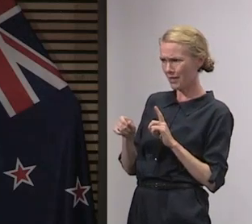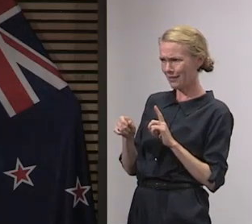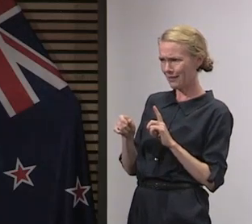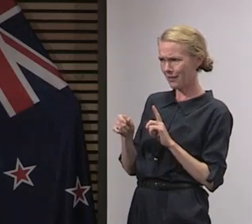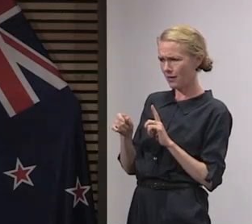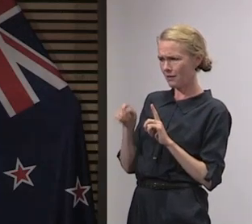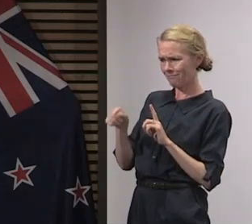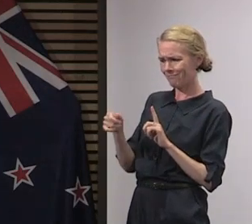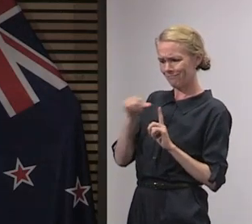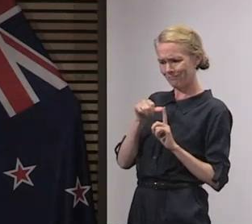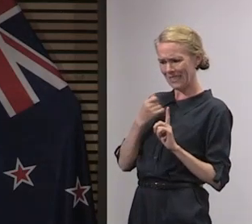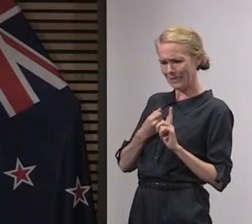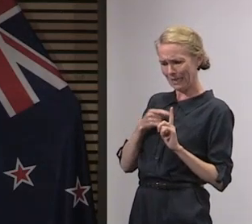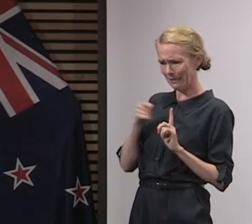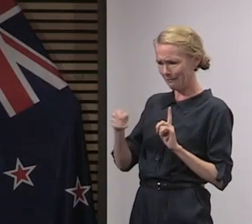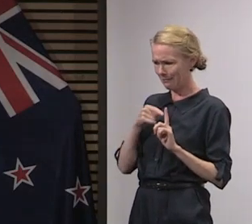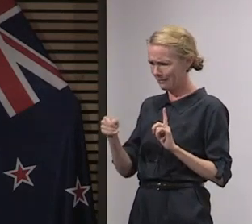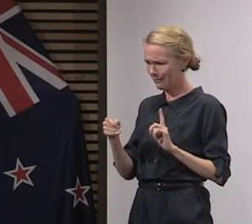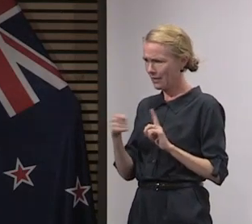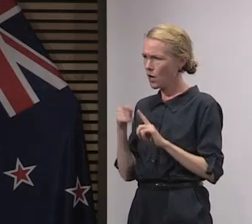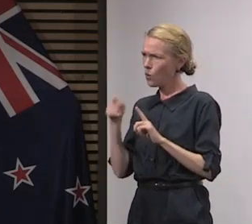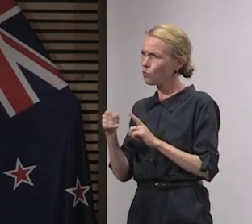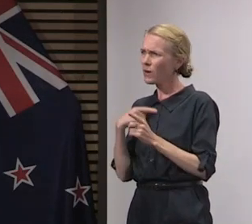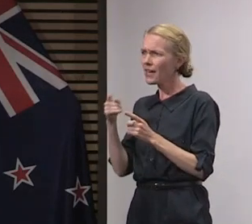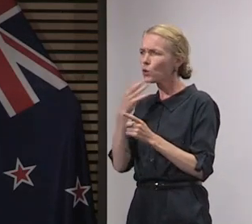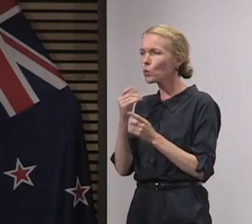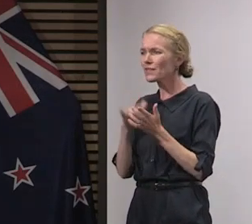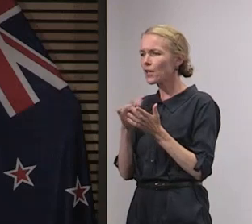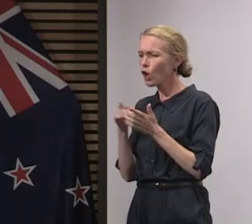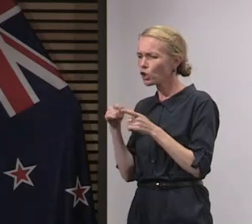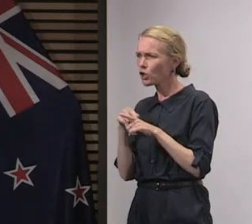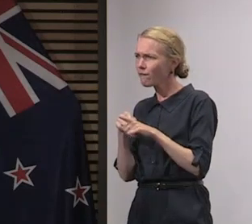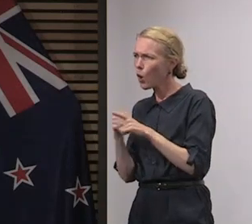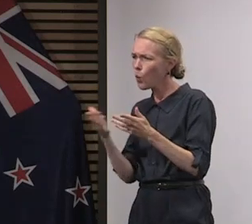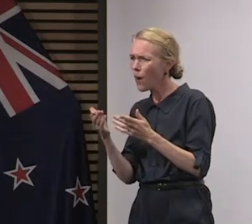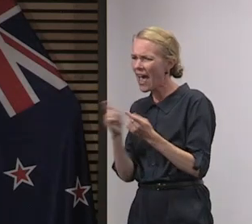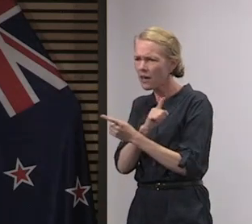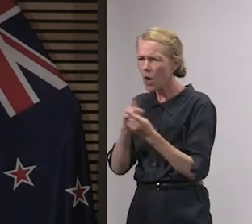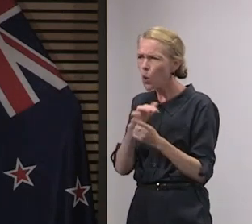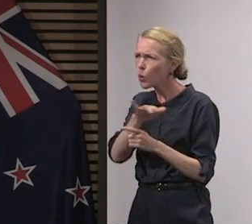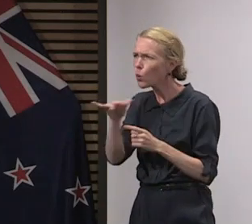this to help look at the movements of people if they become a close contact and it